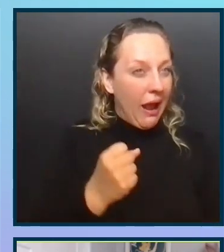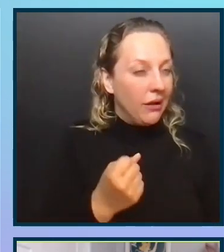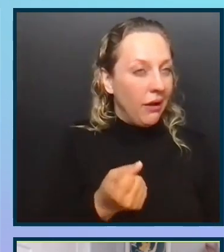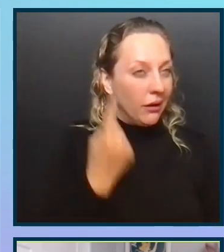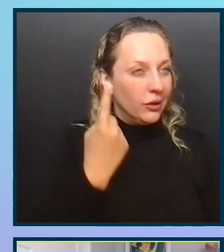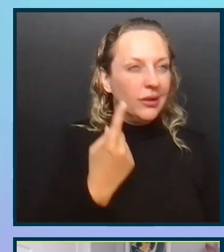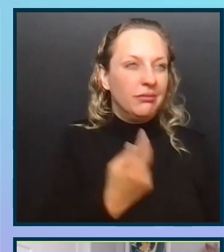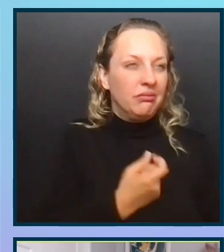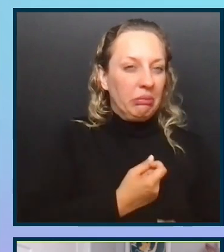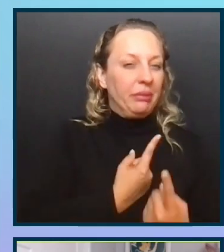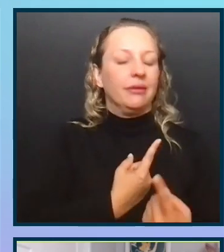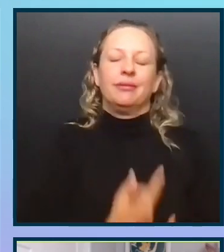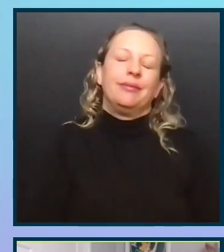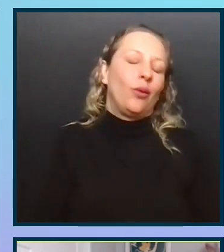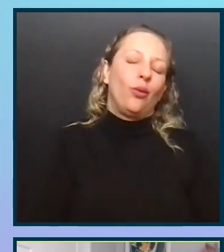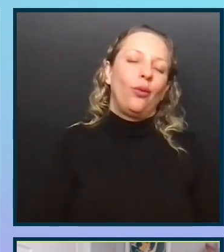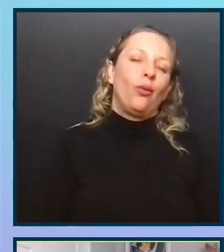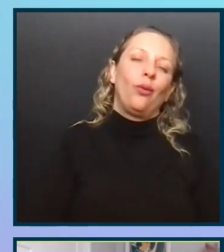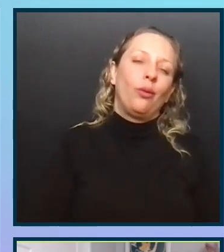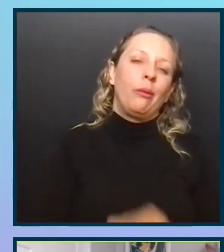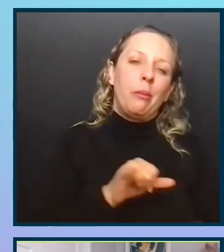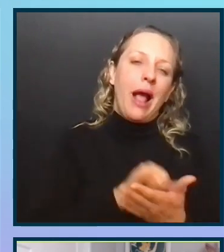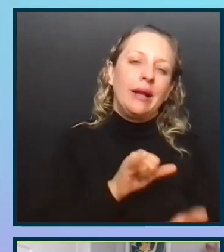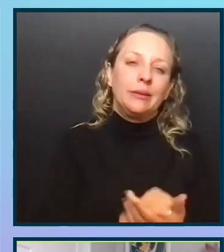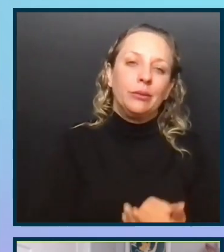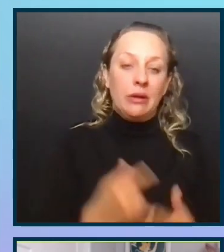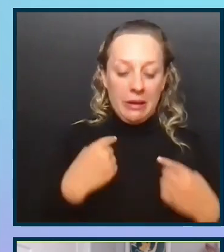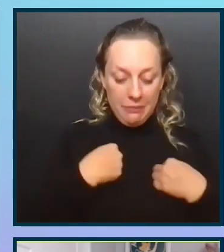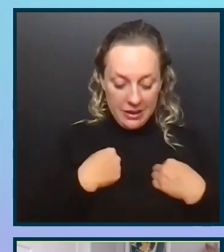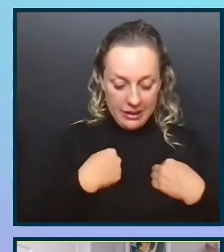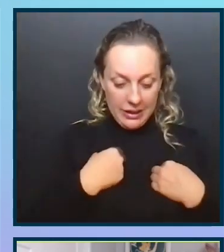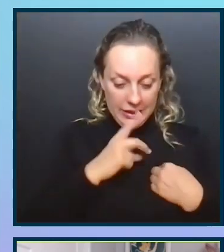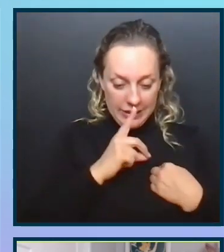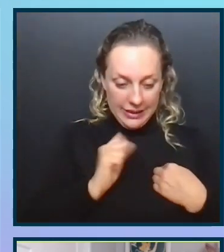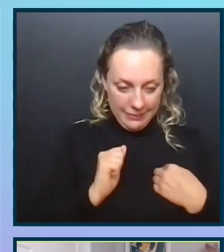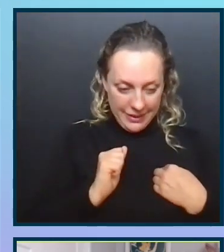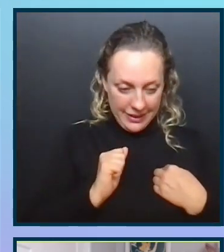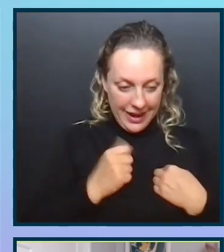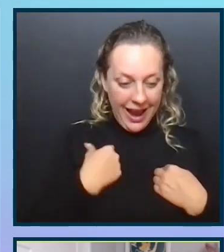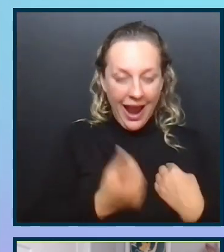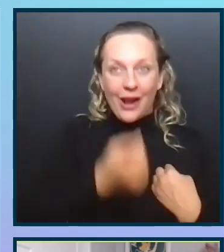We can't understand what it means to have a disability if we do not personally have that disability.